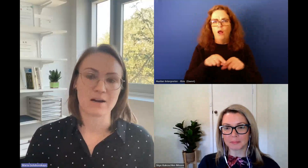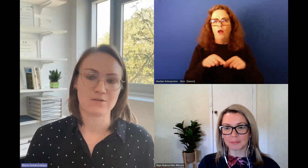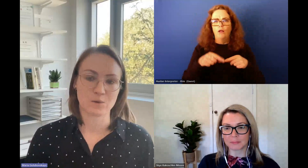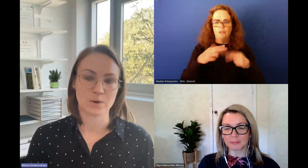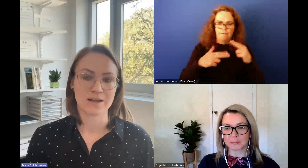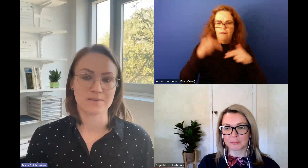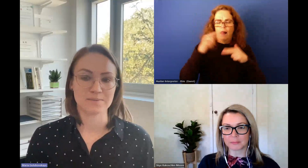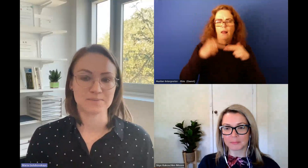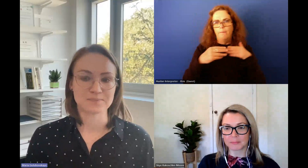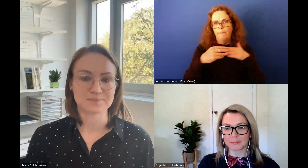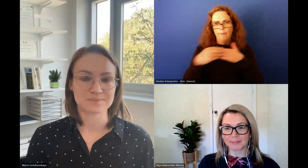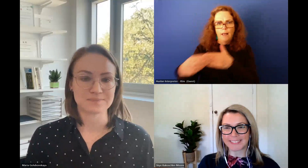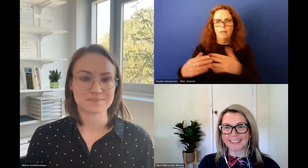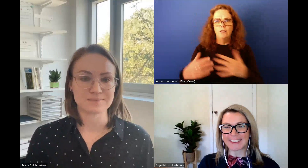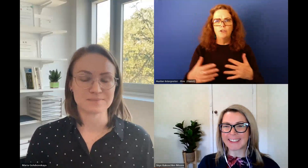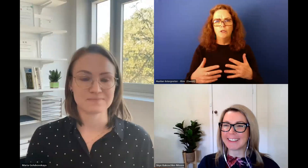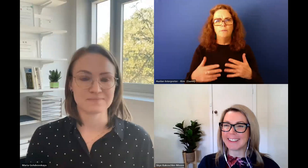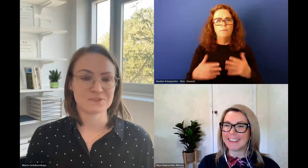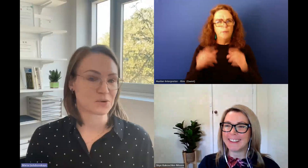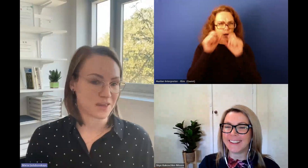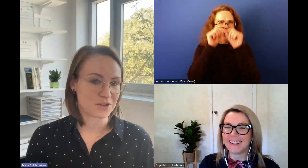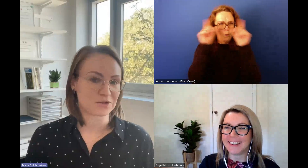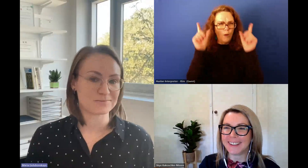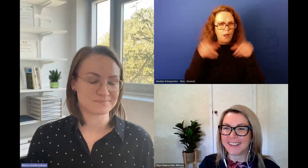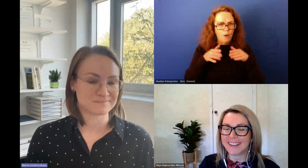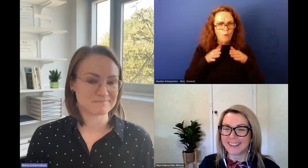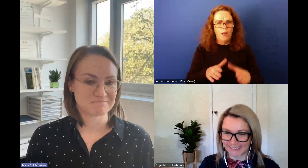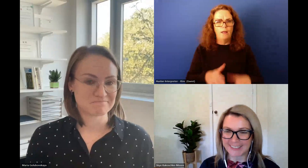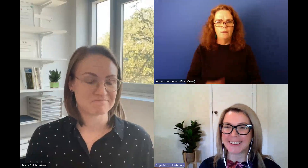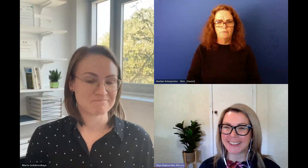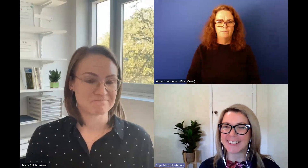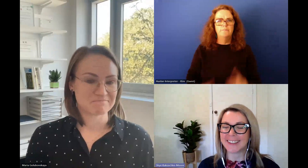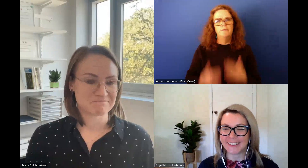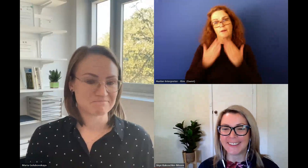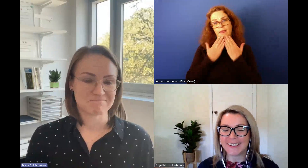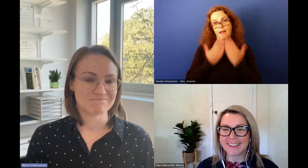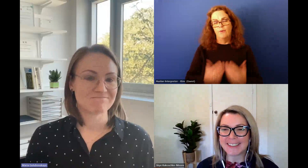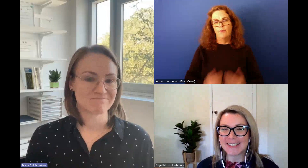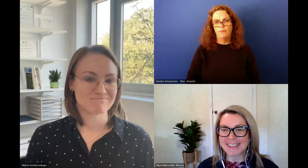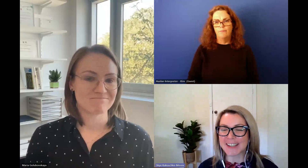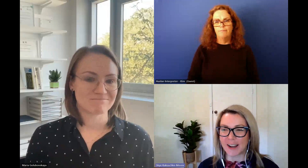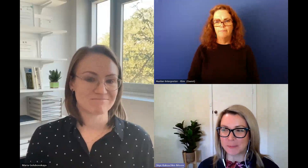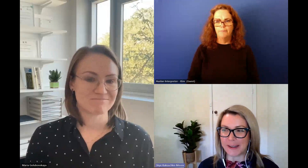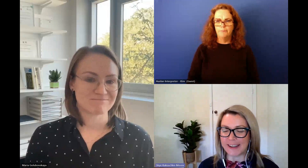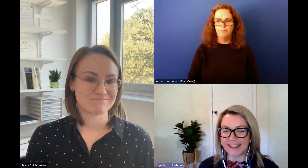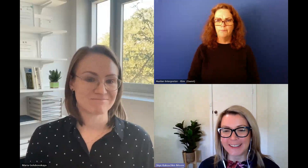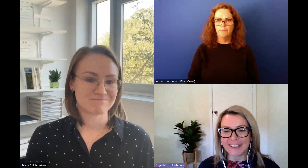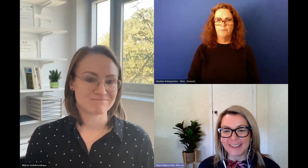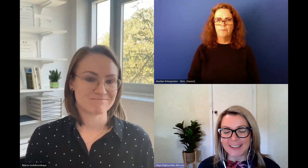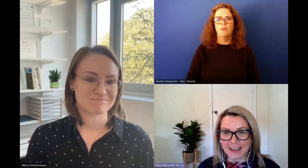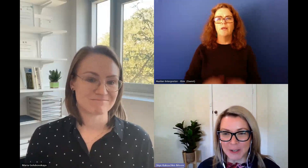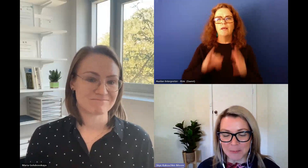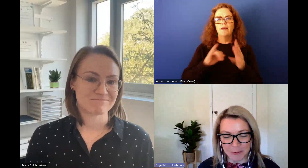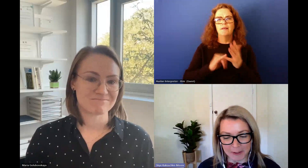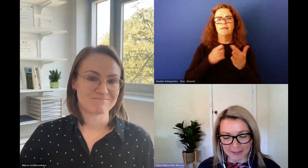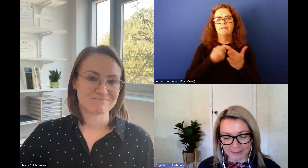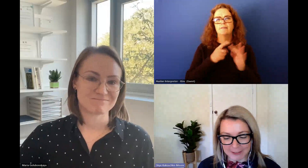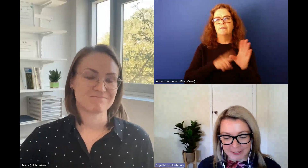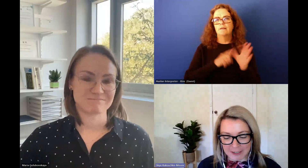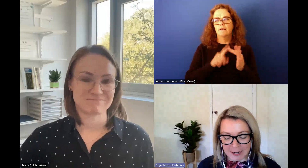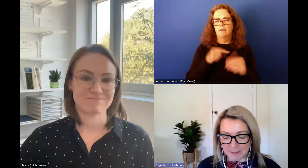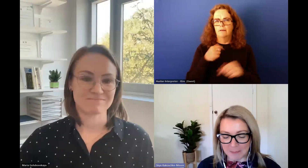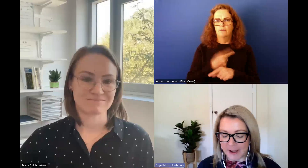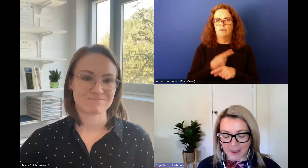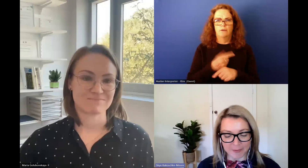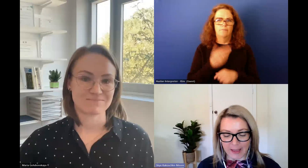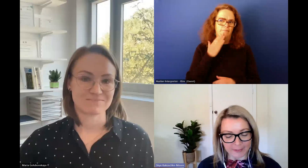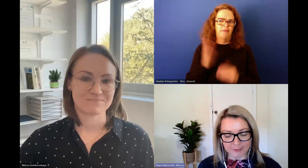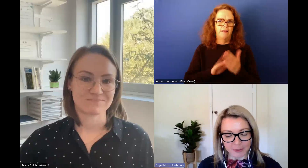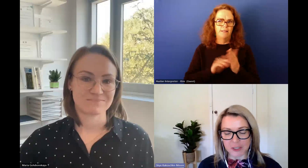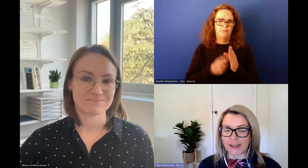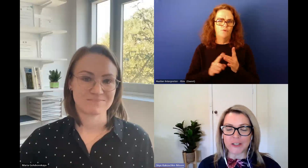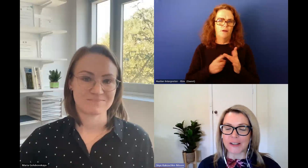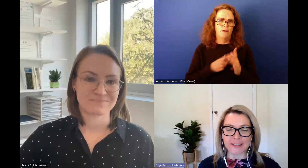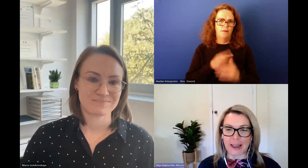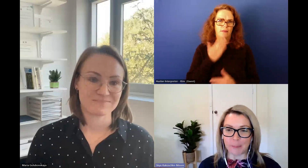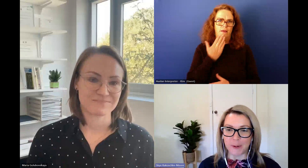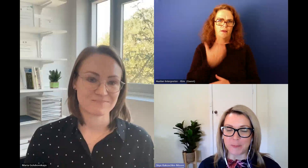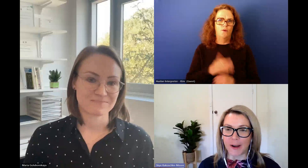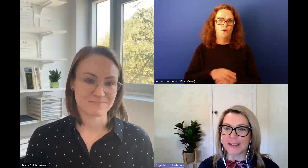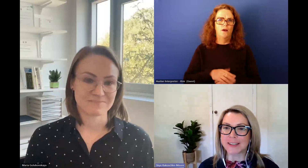mindful way. So thank you. Skye speaking. Thank you Maria. I love that change doesn't happen by